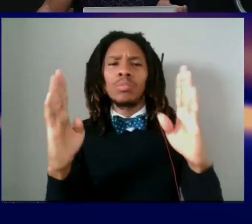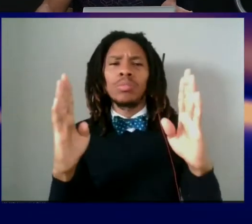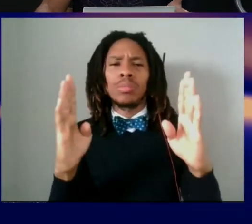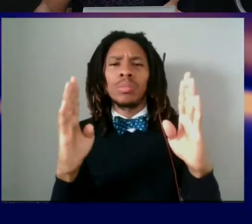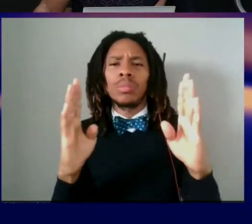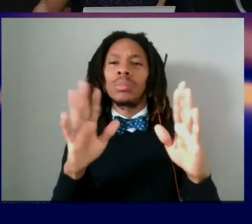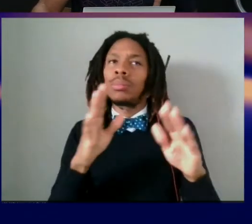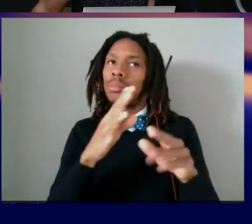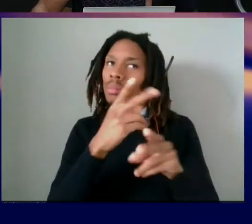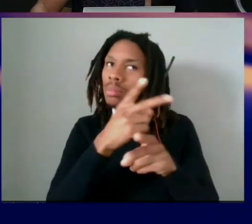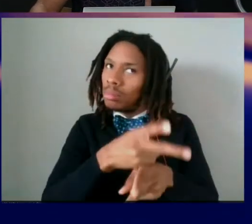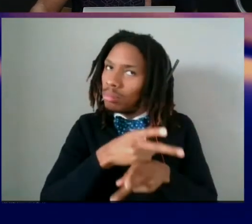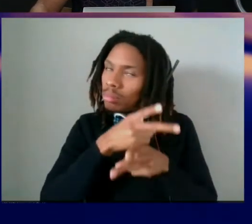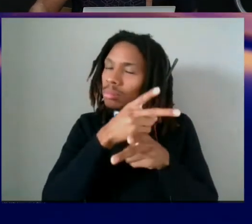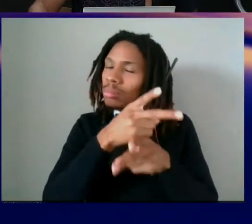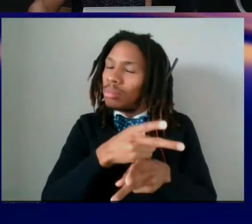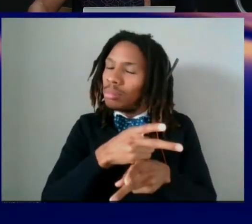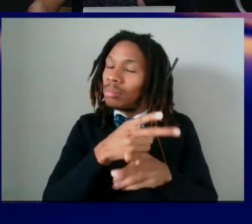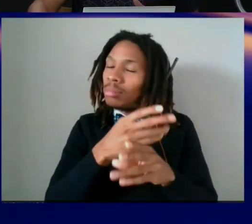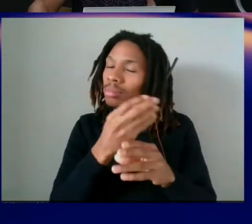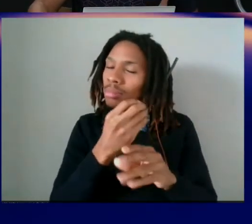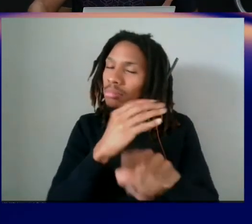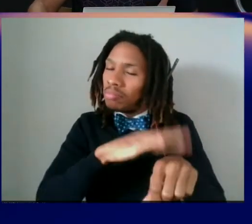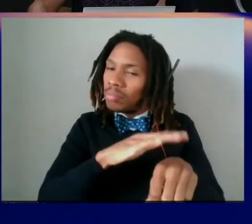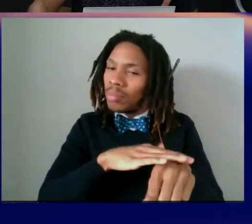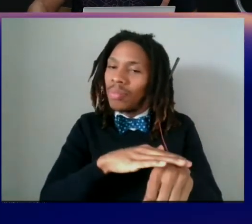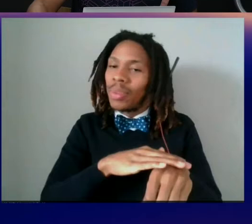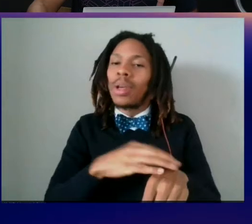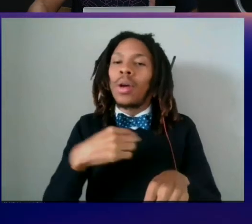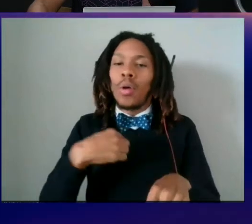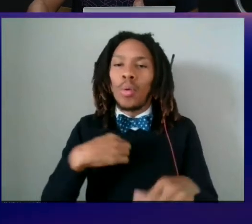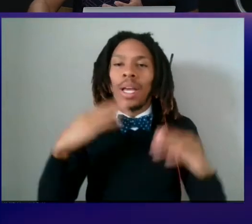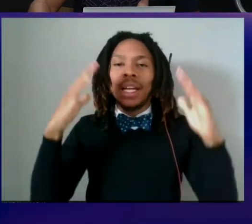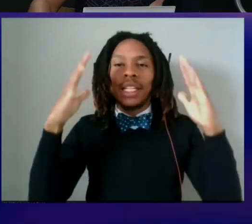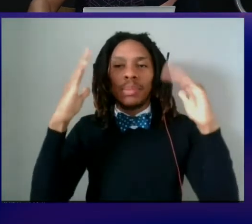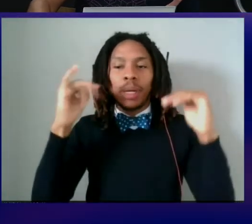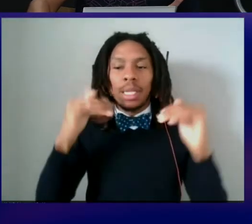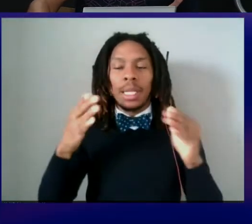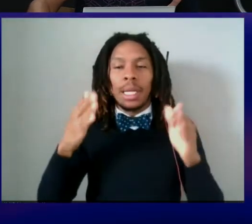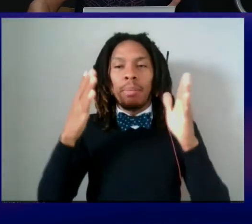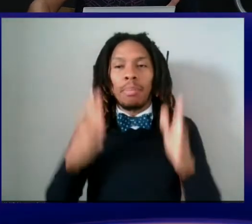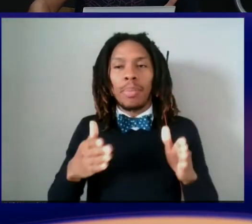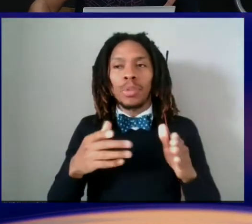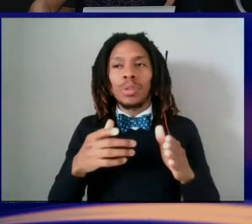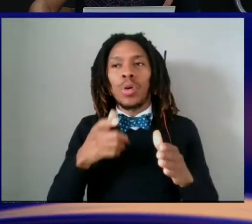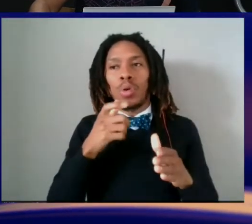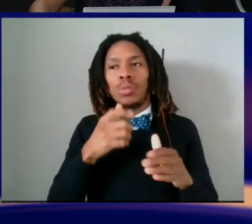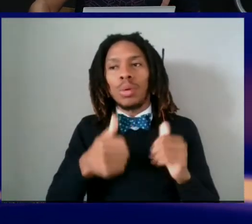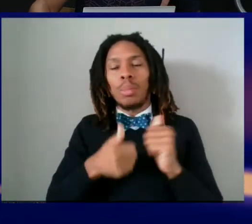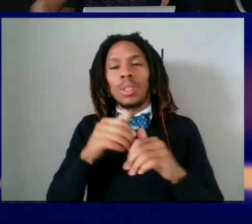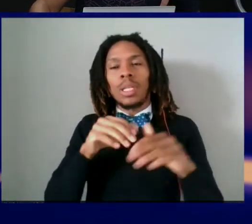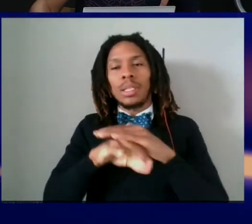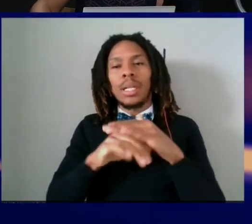Be aware that you do. We expect the candidates who are most successful to have at least one to two years of experience